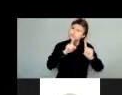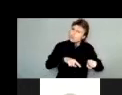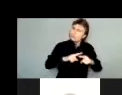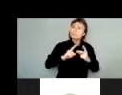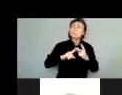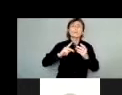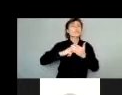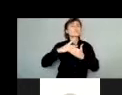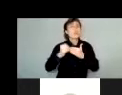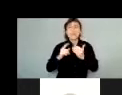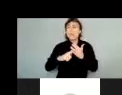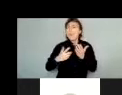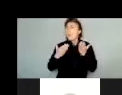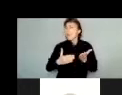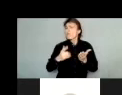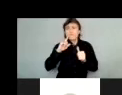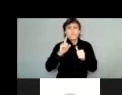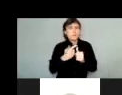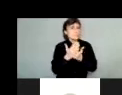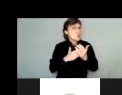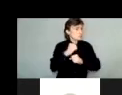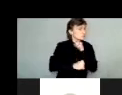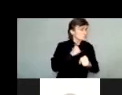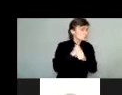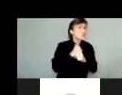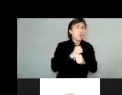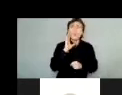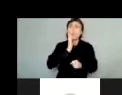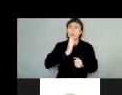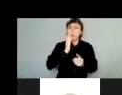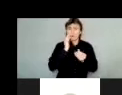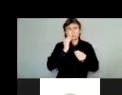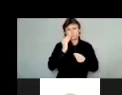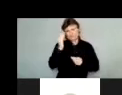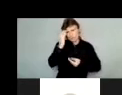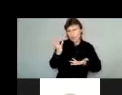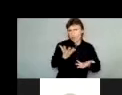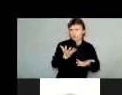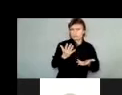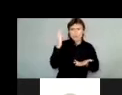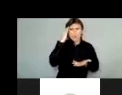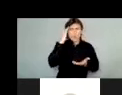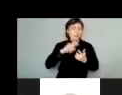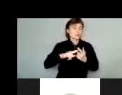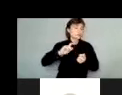offering in the first part of the year will really inform any changes or updates to that